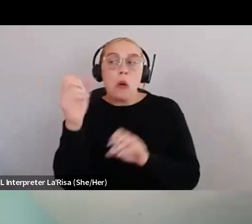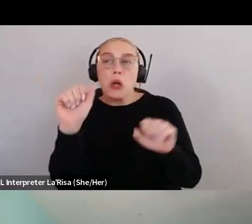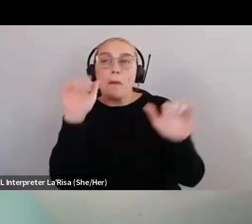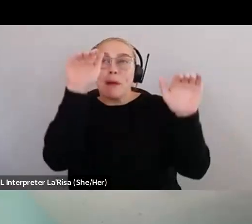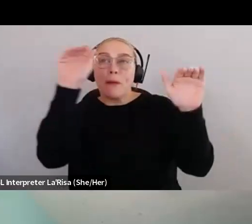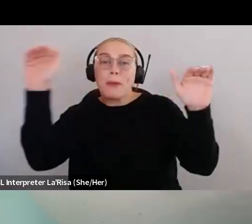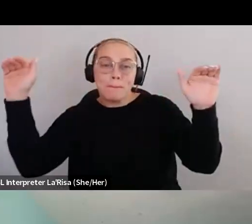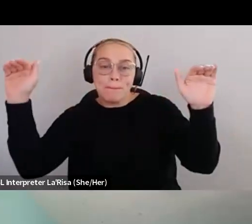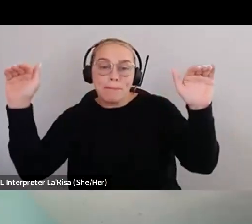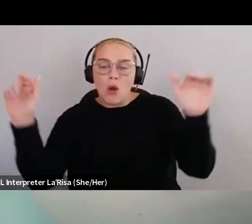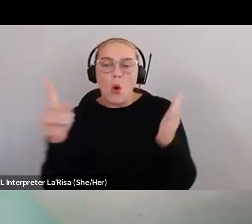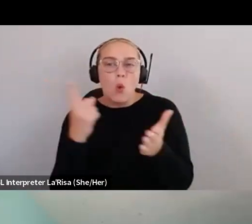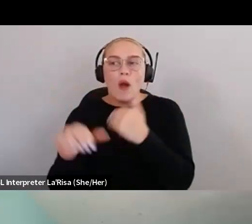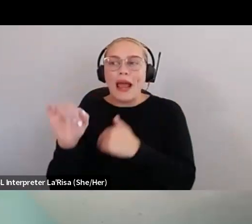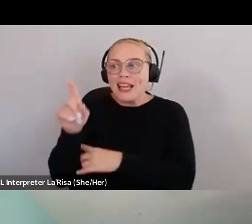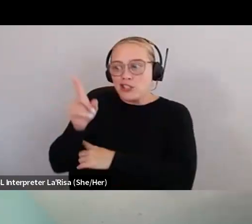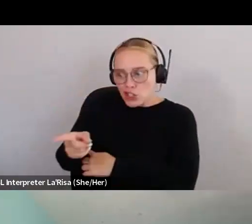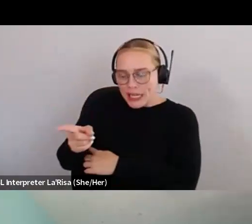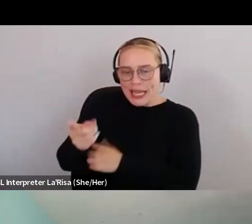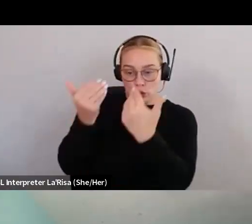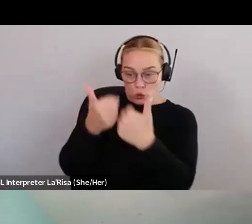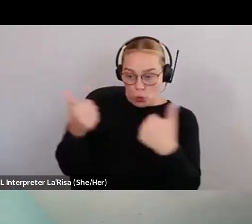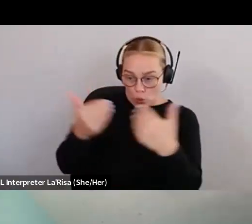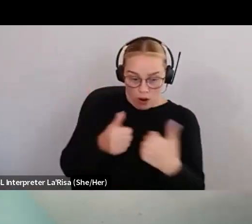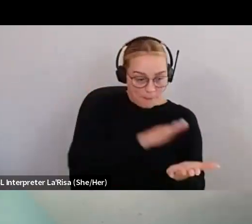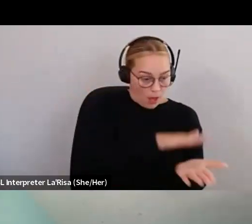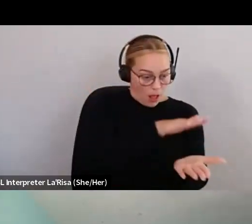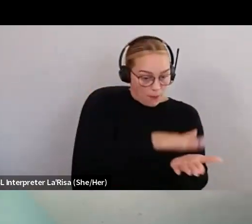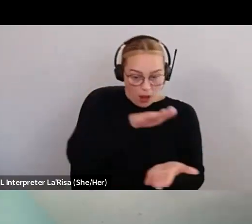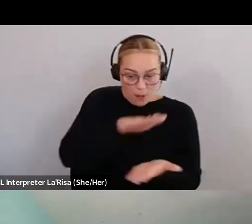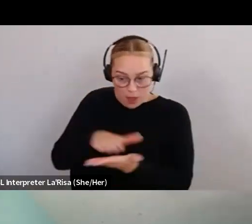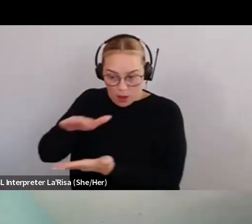don't we suggest a grabber, a stepstool. We could suggest -- is there